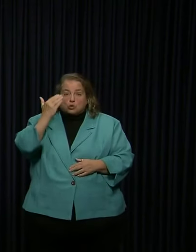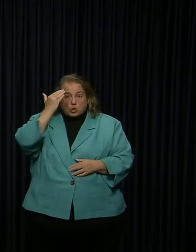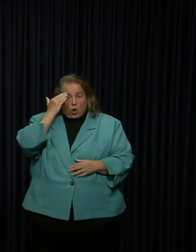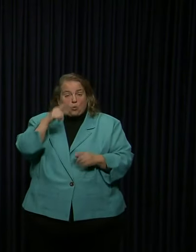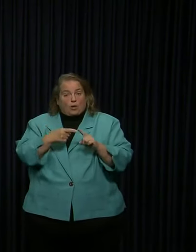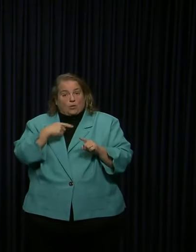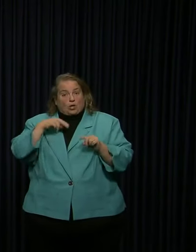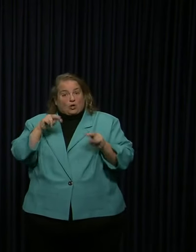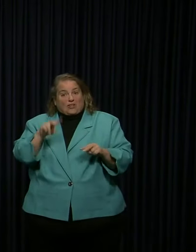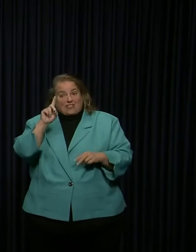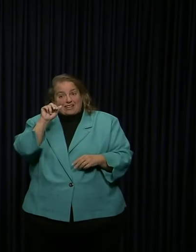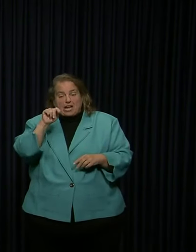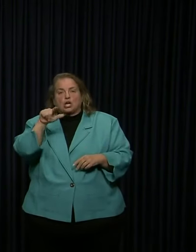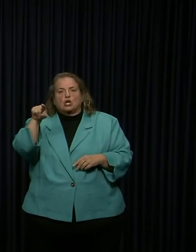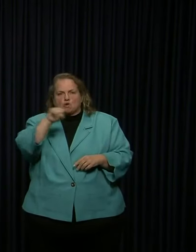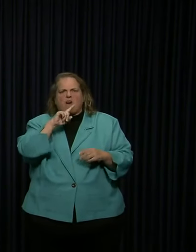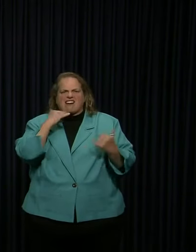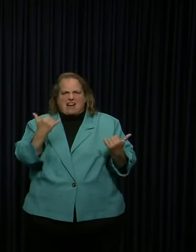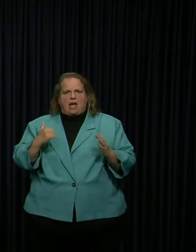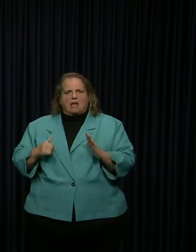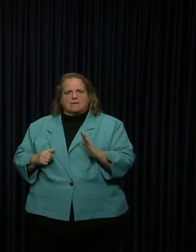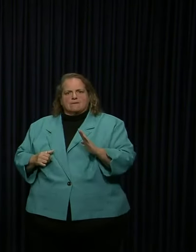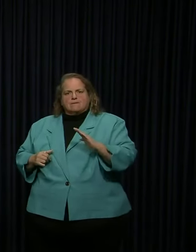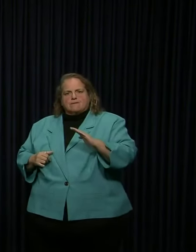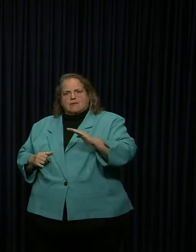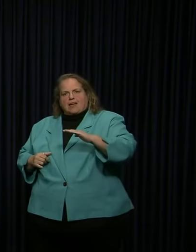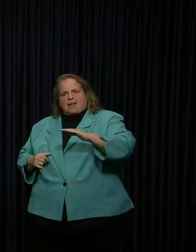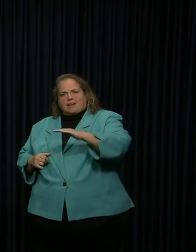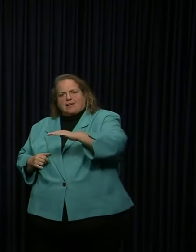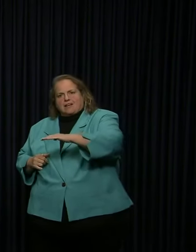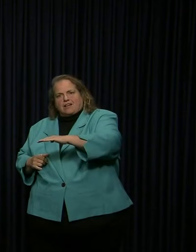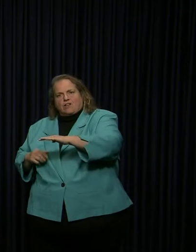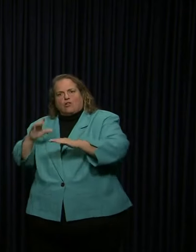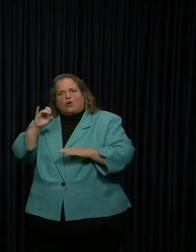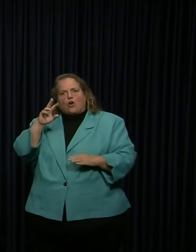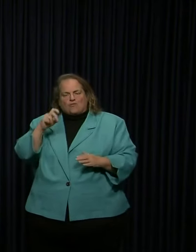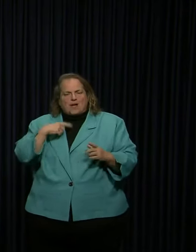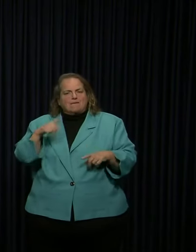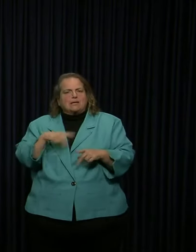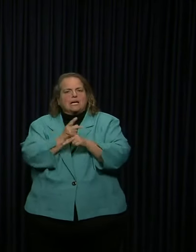THESE ARE US, AND I THINK ALL OF OUR NEIGHBORS BUT MAYBE WEST